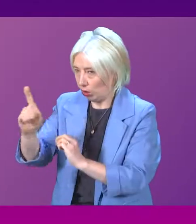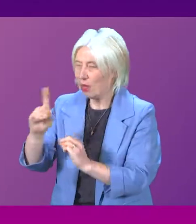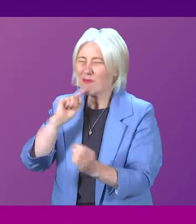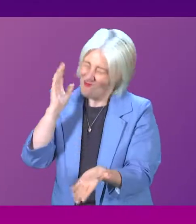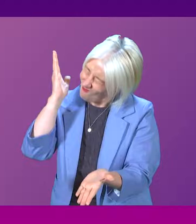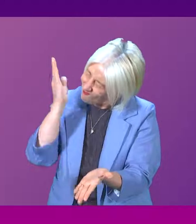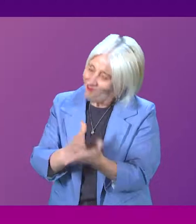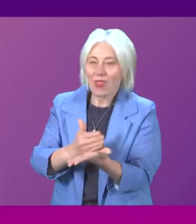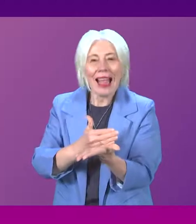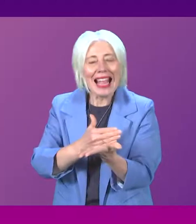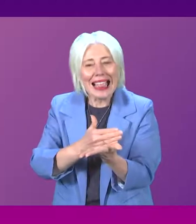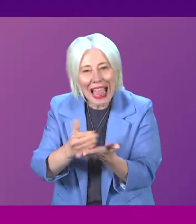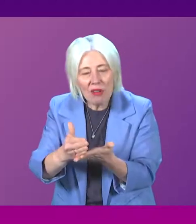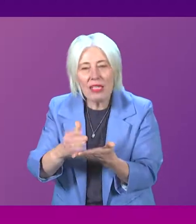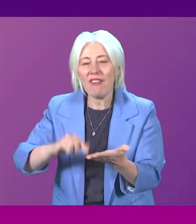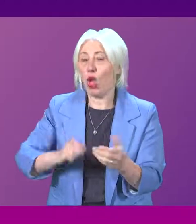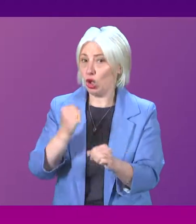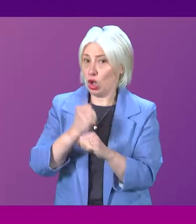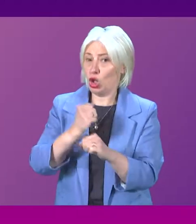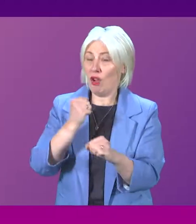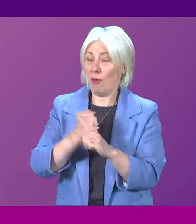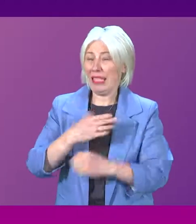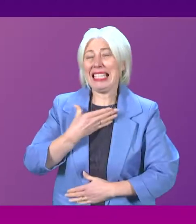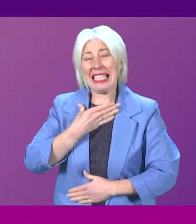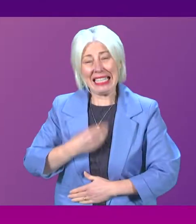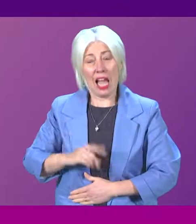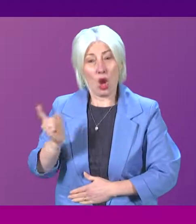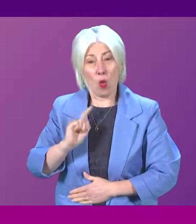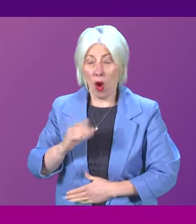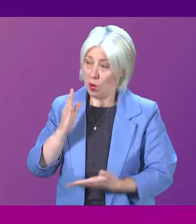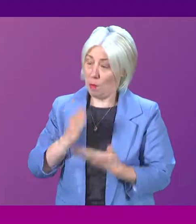clarity of the Government’s desire that the inquiry be taken forward in a way that